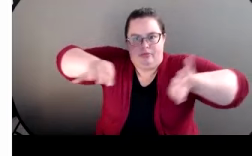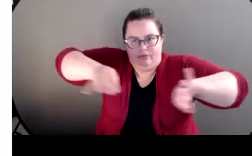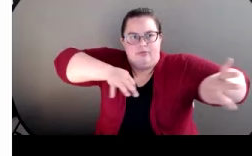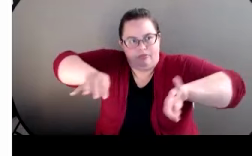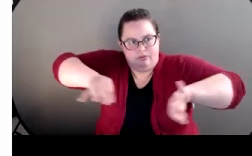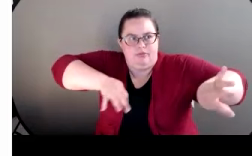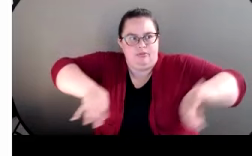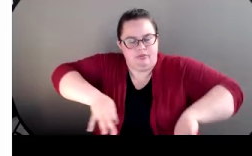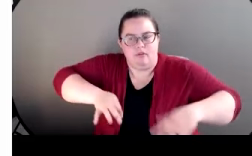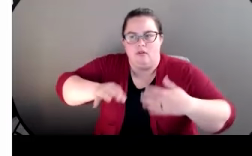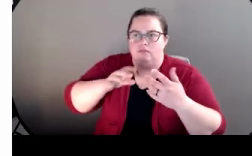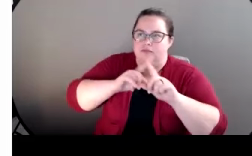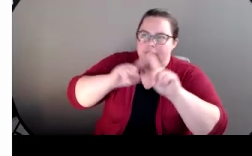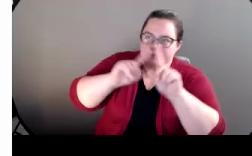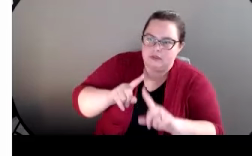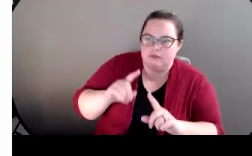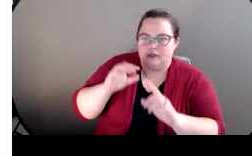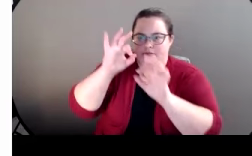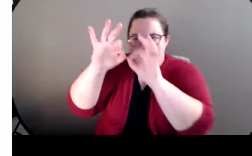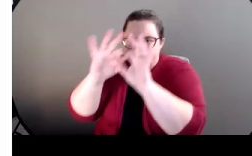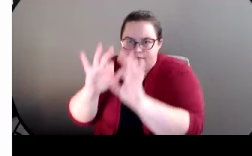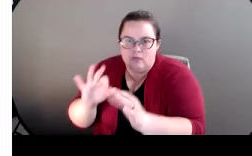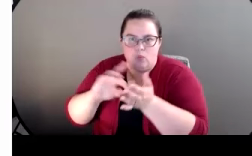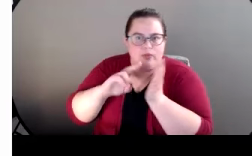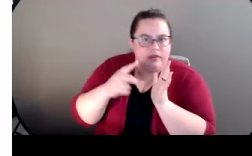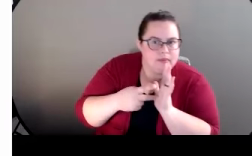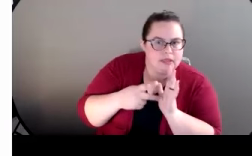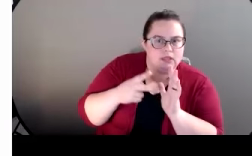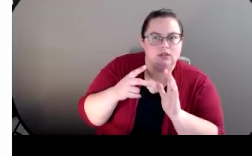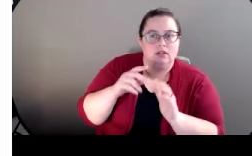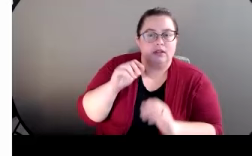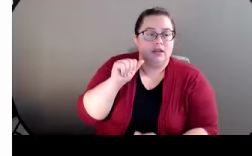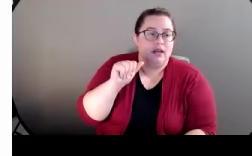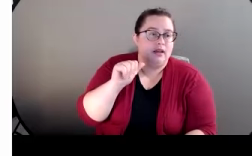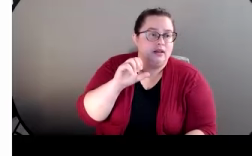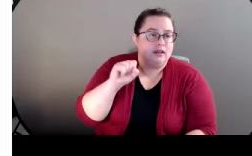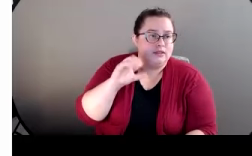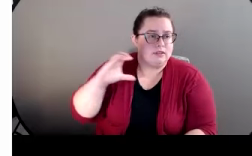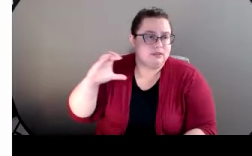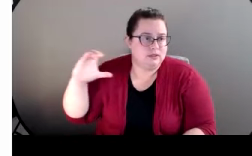The ASCCC OERI has archived